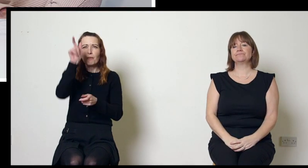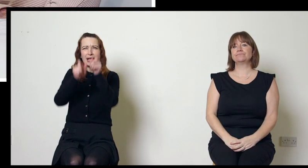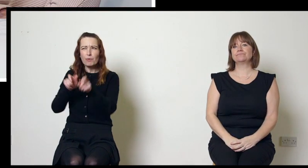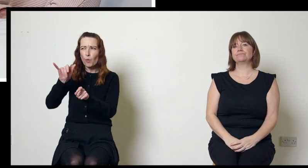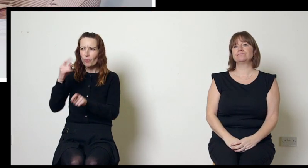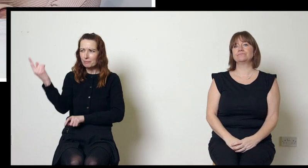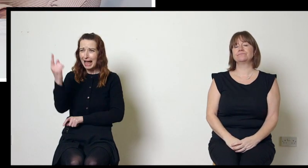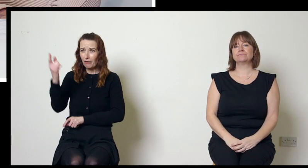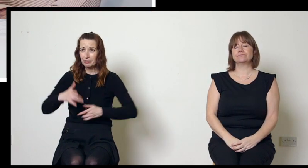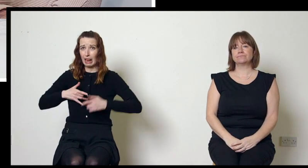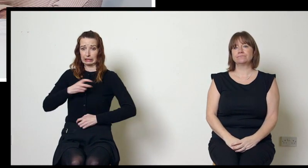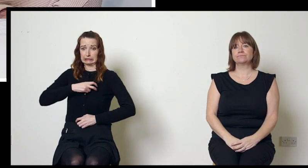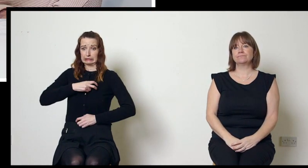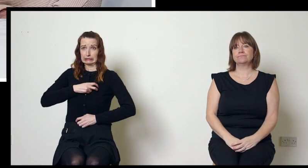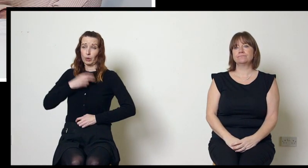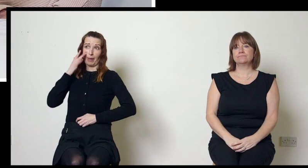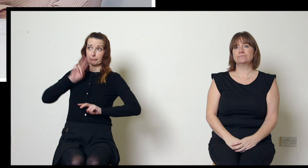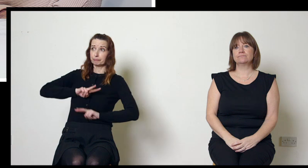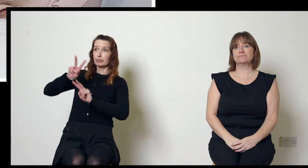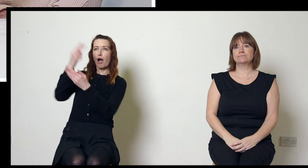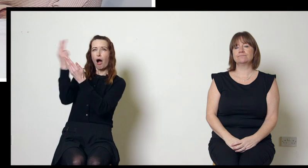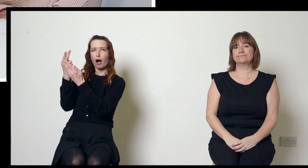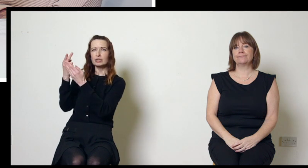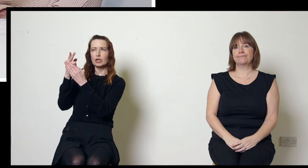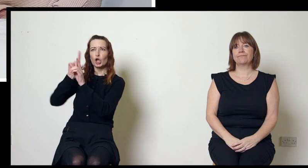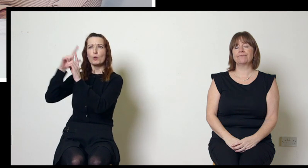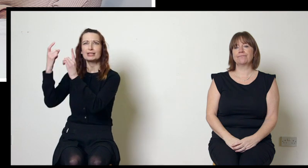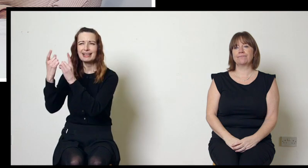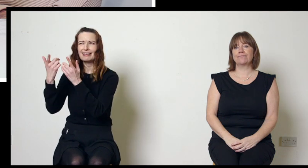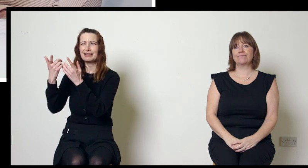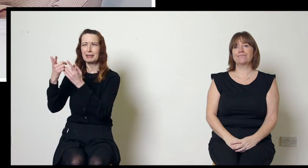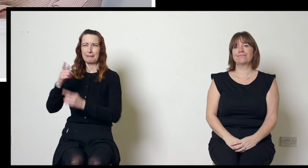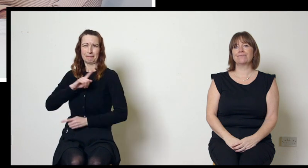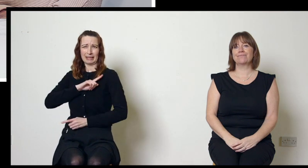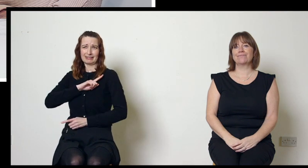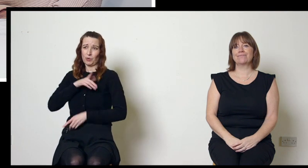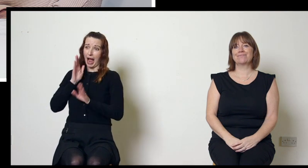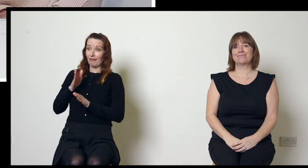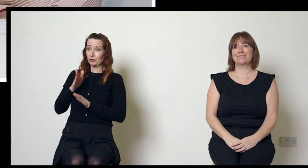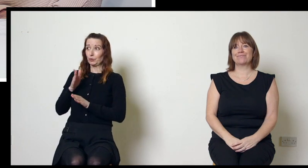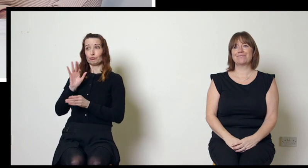quite frightening about the art world or what is considered the art world, which is you have to be fantastic at writing